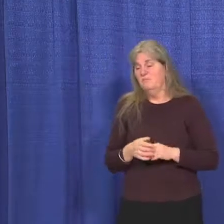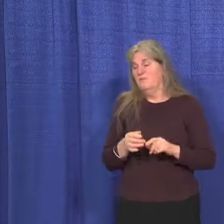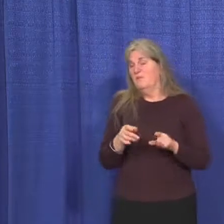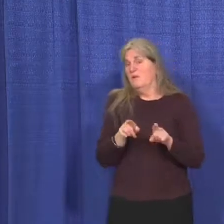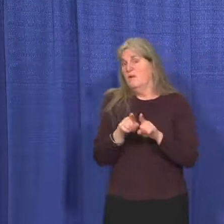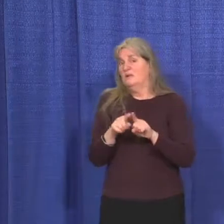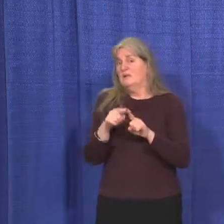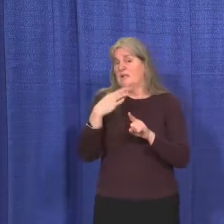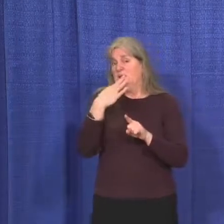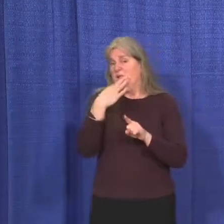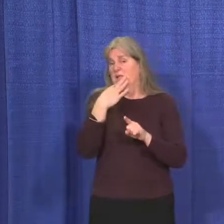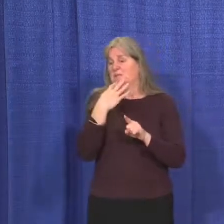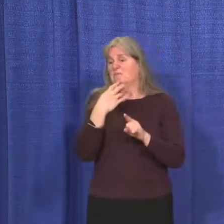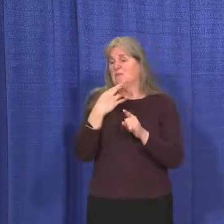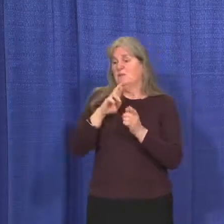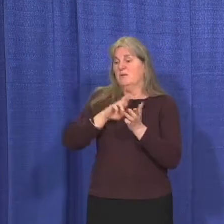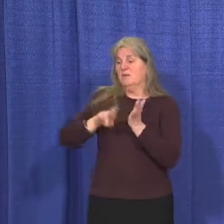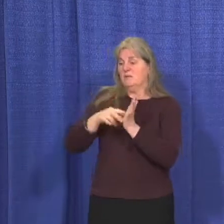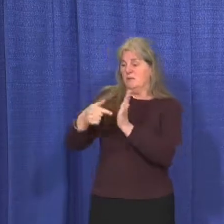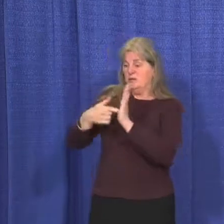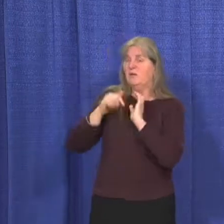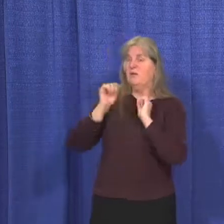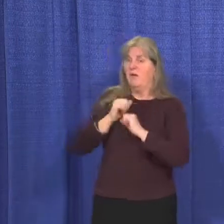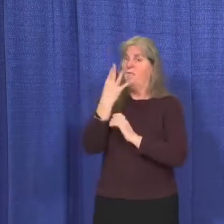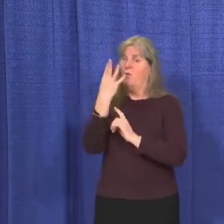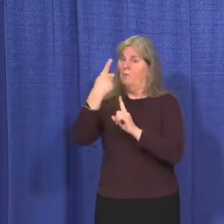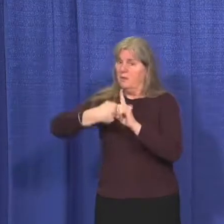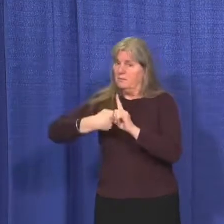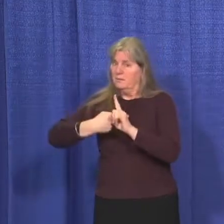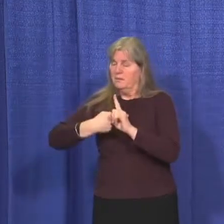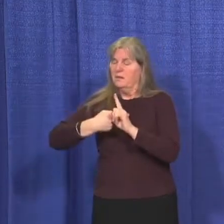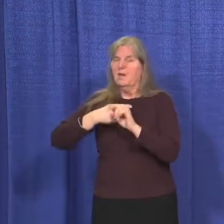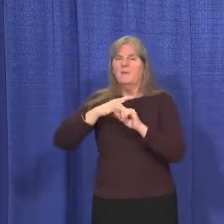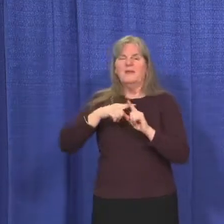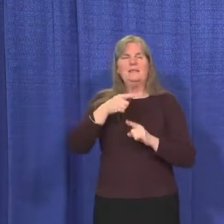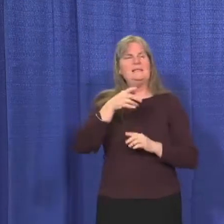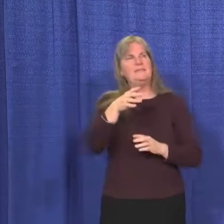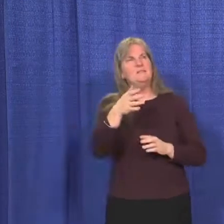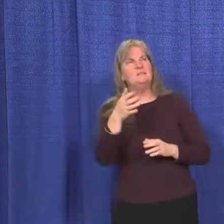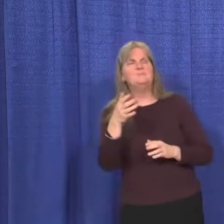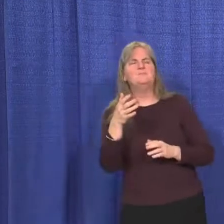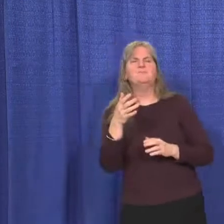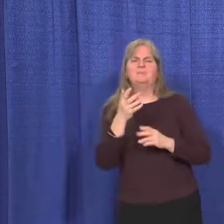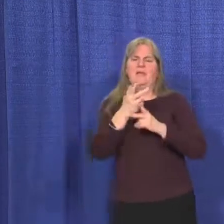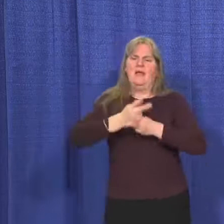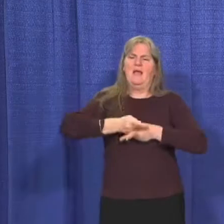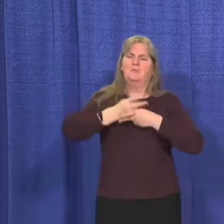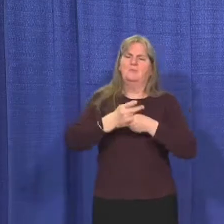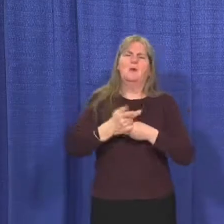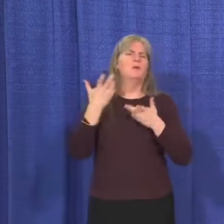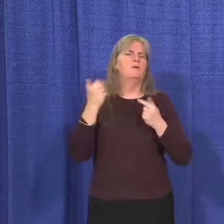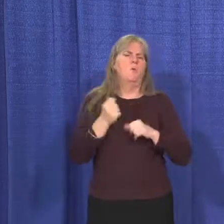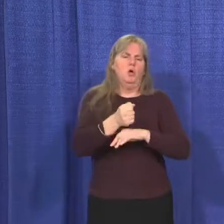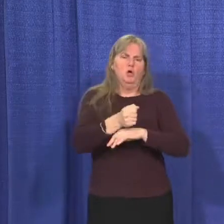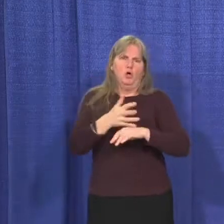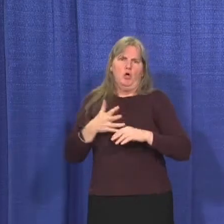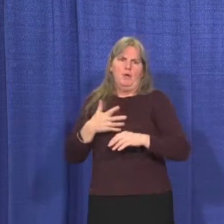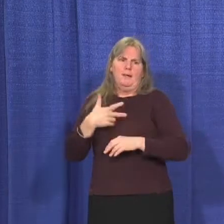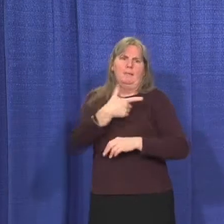to a four month interval. But there is a danger, as with any vaccine, outgoing too early